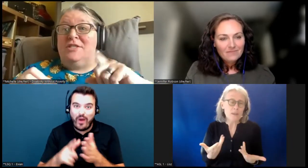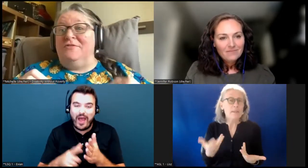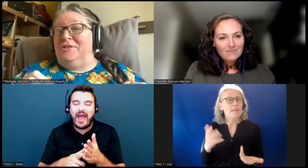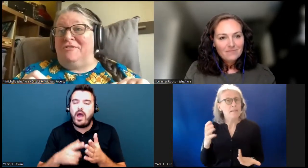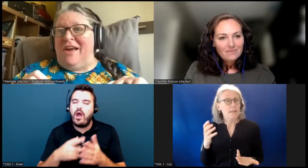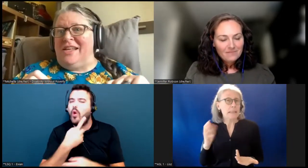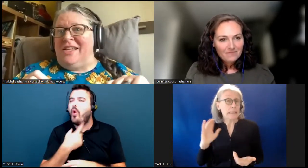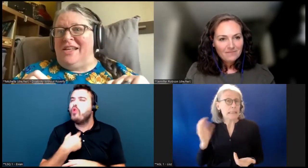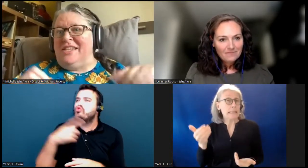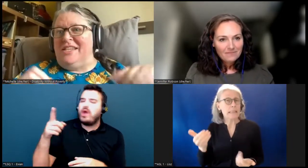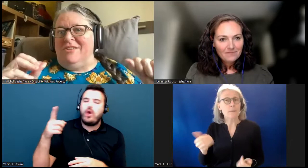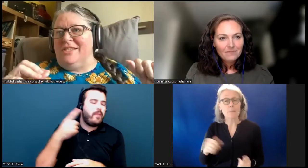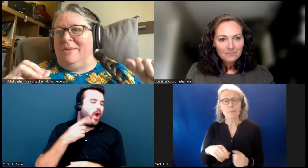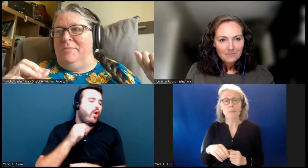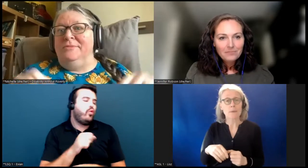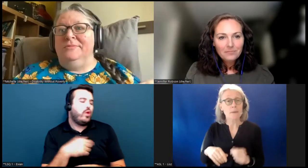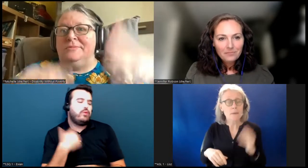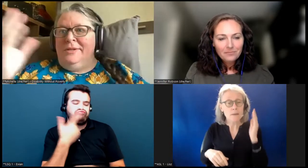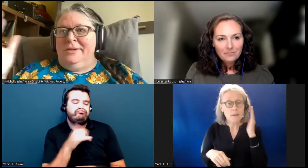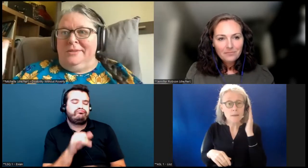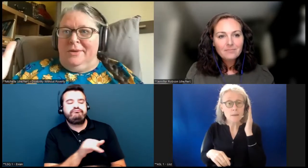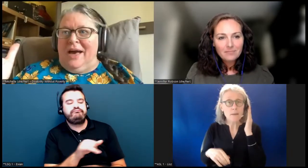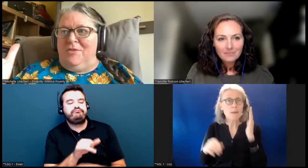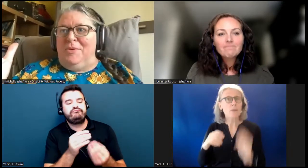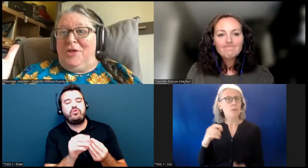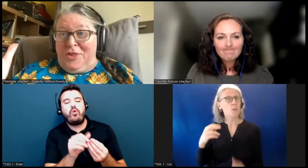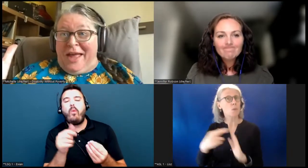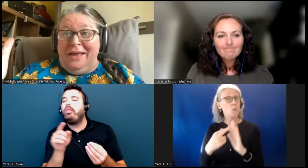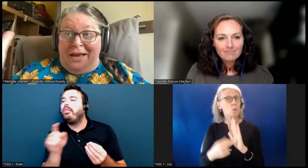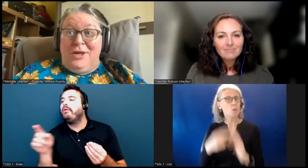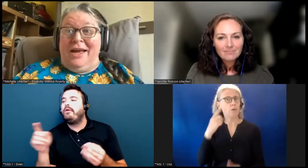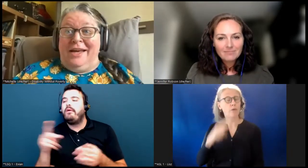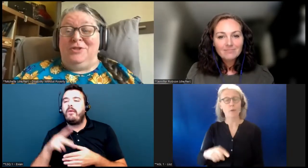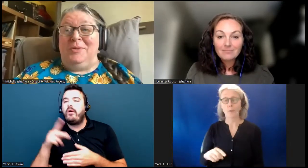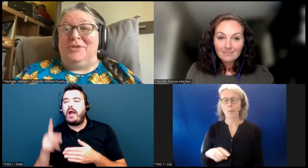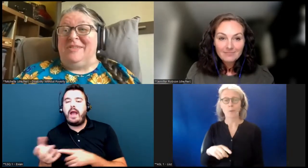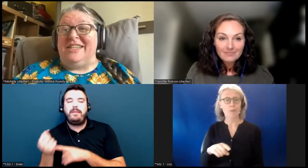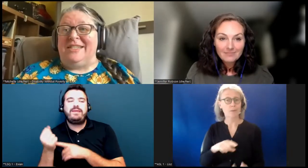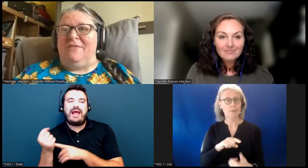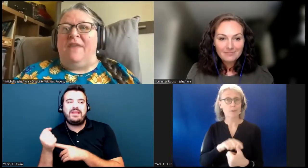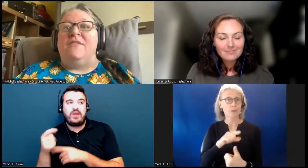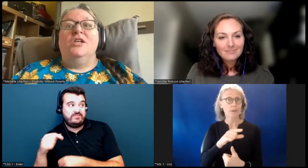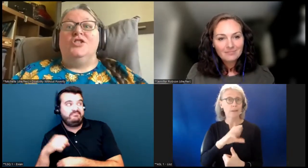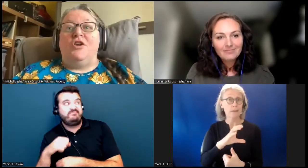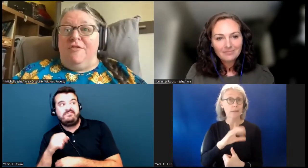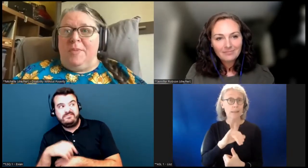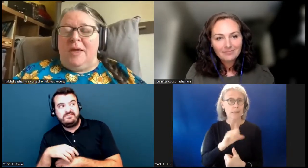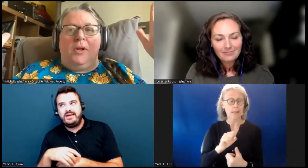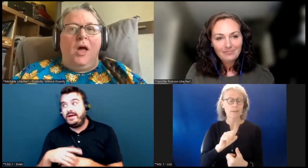FIRST OF ALL, THE CRITERIA IS SIMPLE. YOU HAVE A BIRTHDAY AND YOU BECOME 65. SORRY FOR